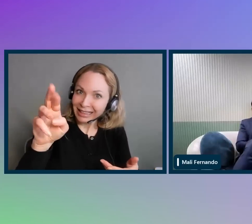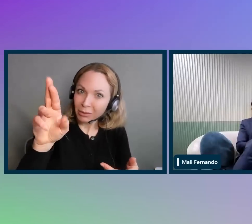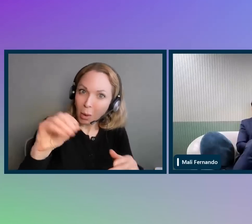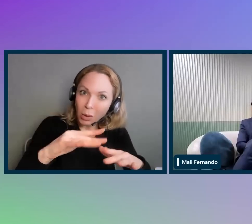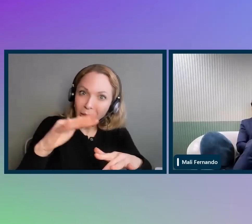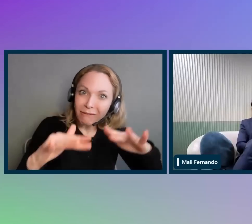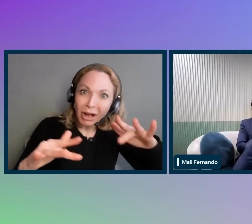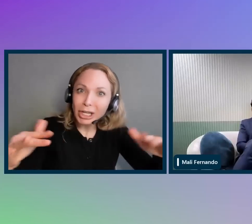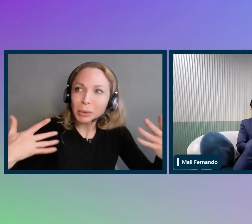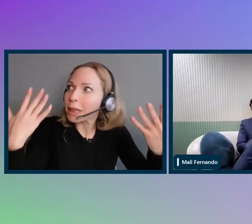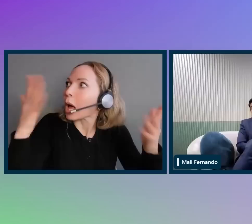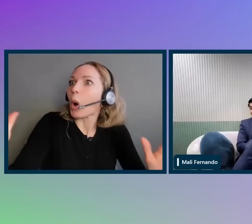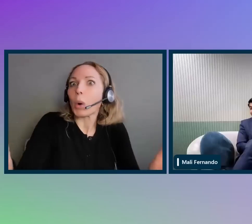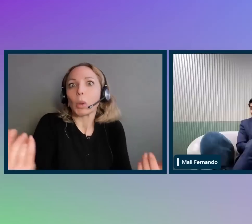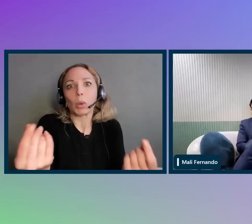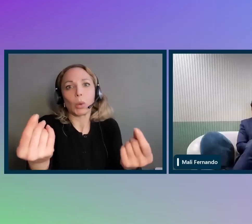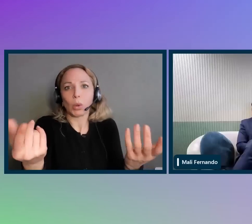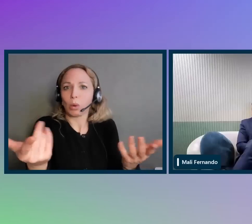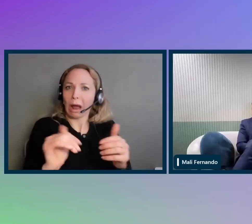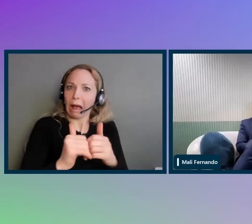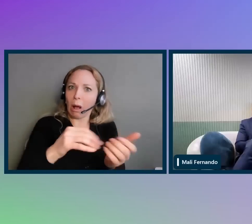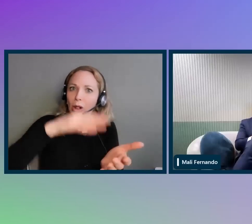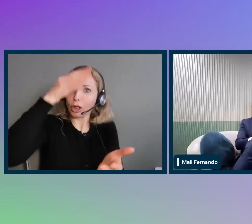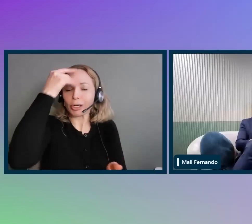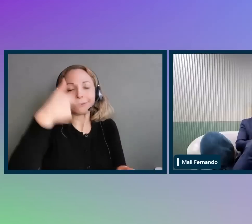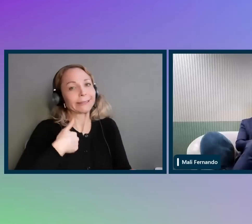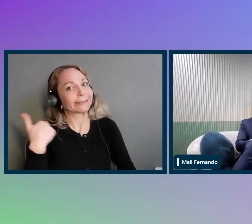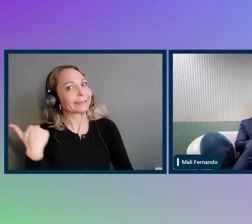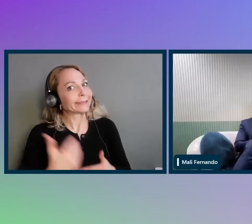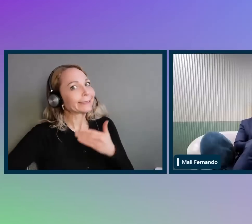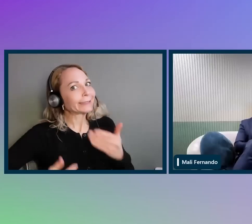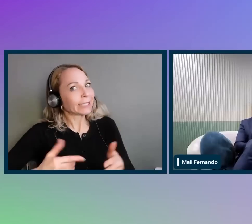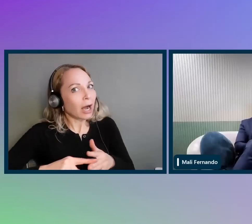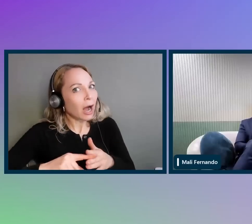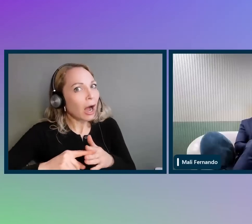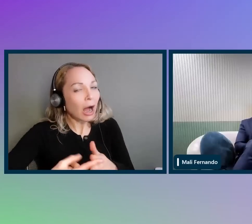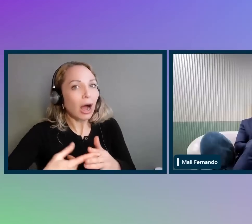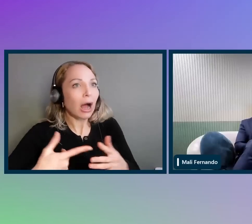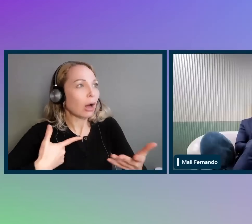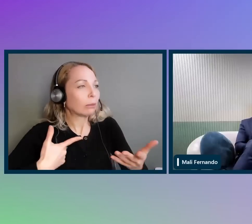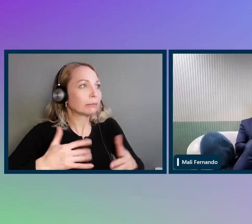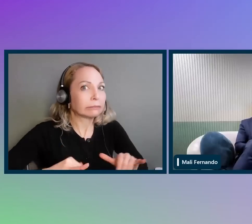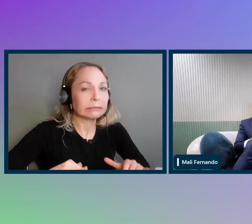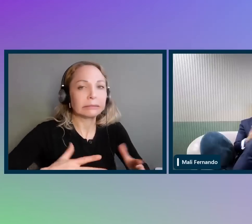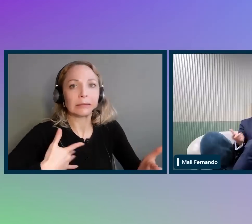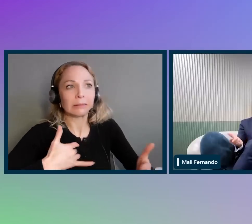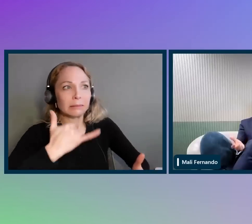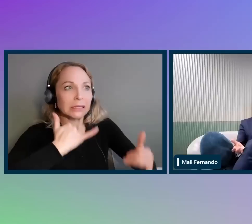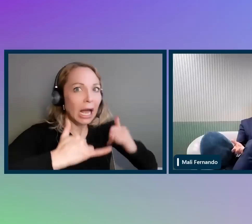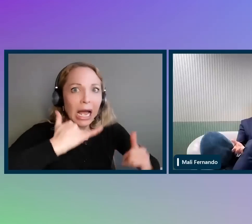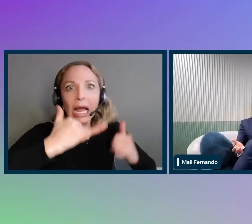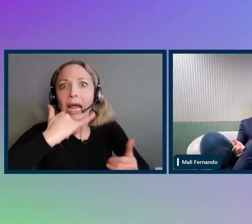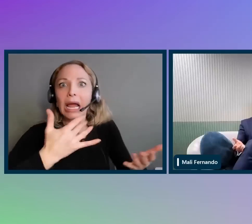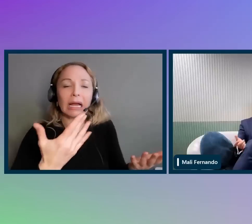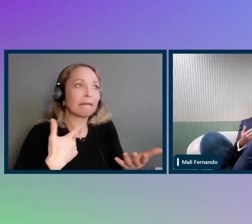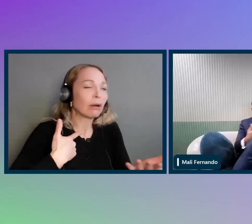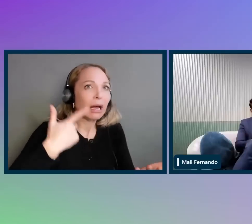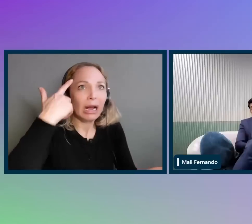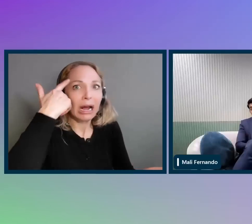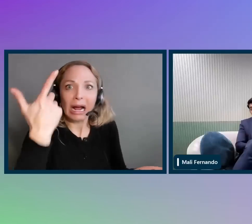we learned a lot, the legality, what are we allowed to do? How do we recruit? How do we make this a fair process?